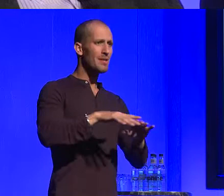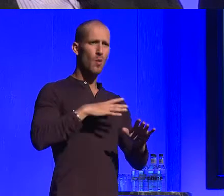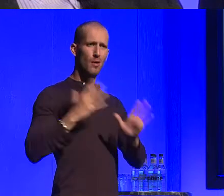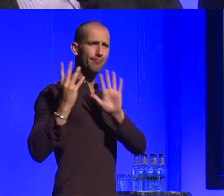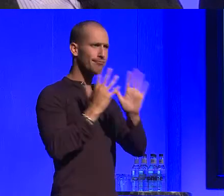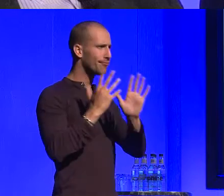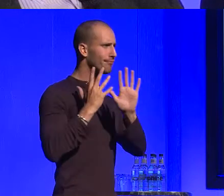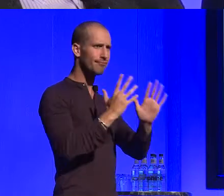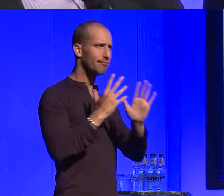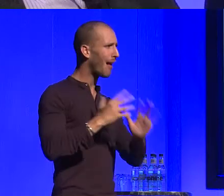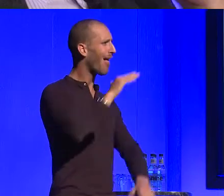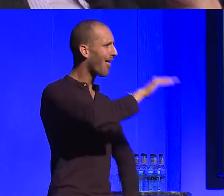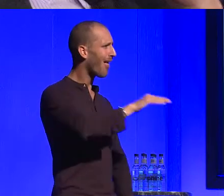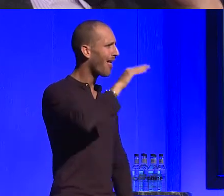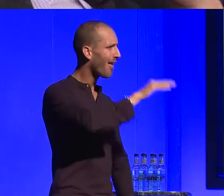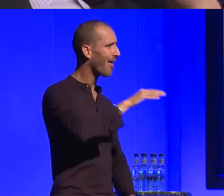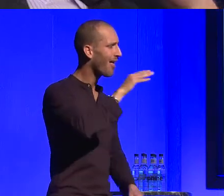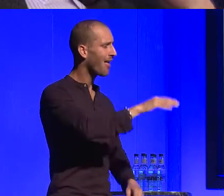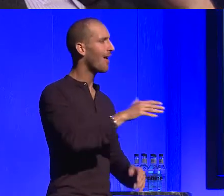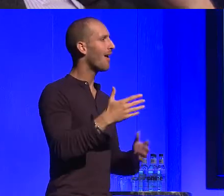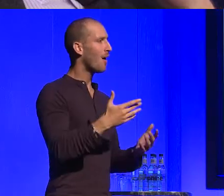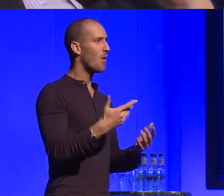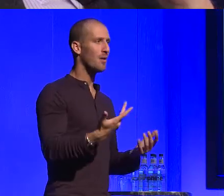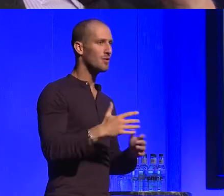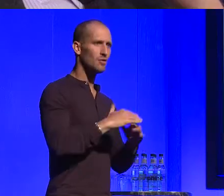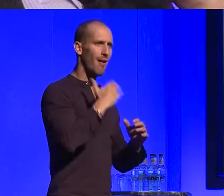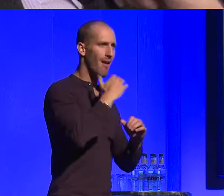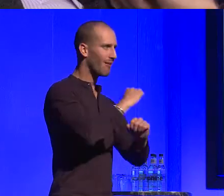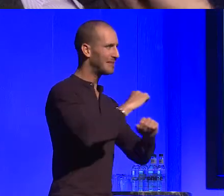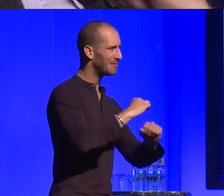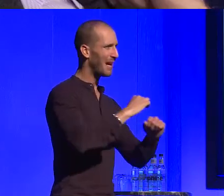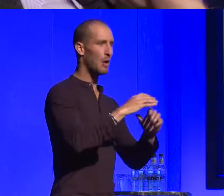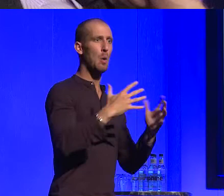waiting to be discharged because there is not social care available for them and you